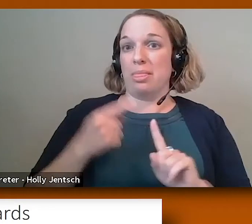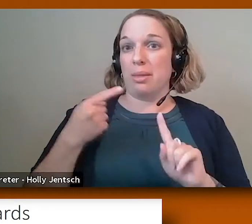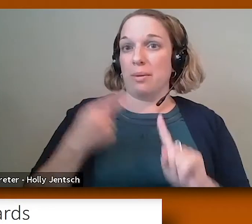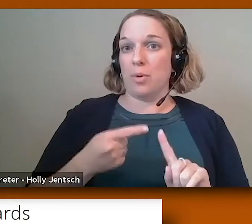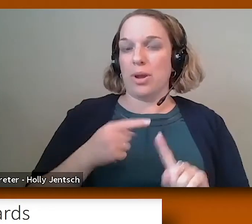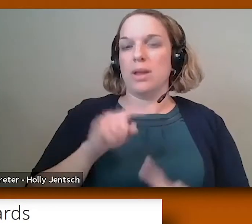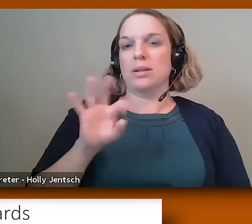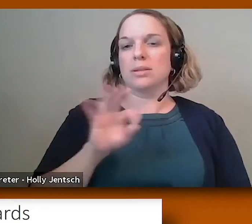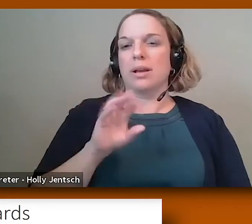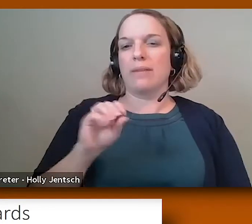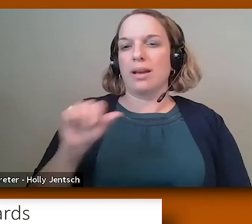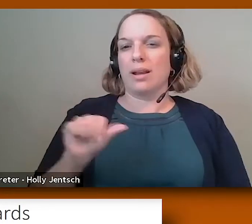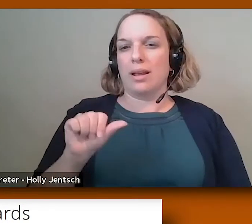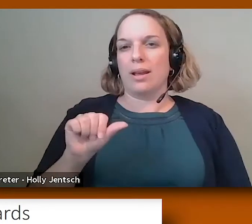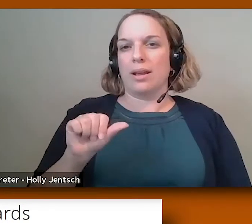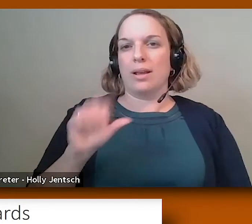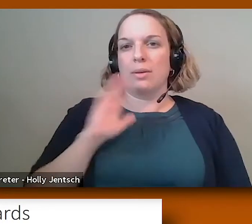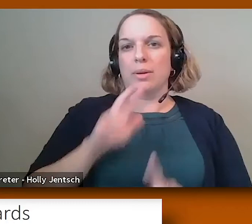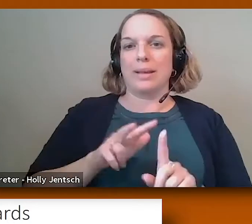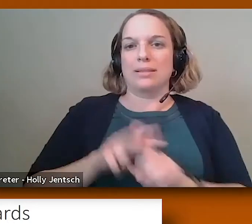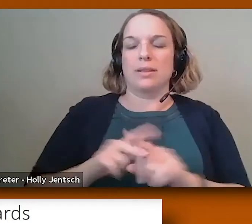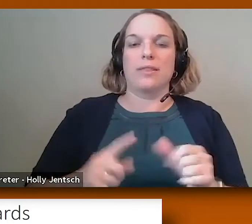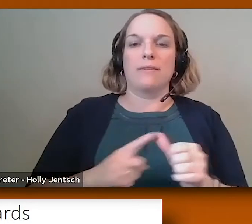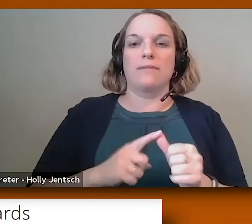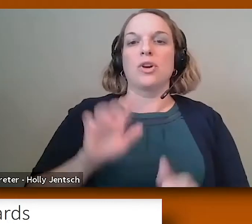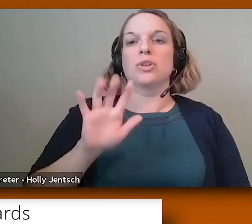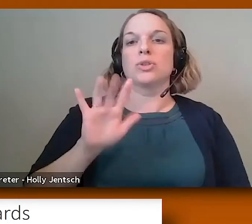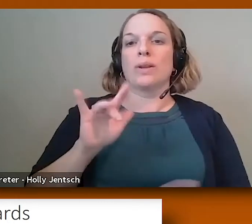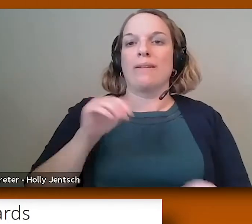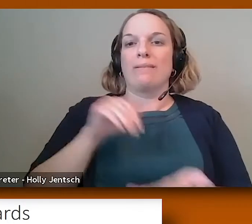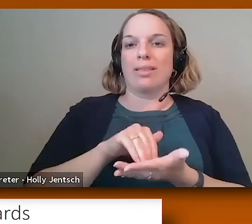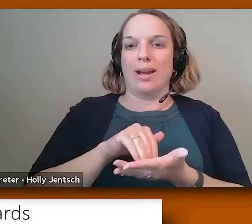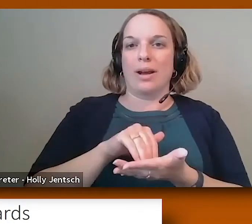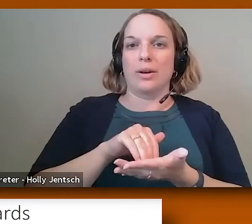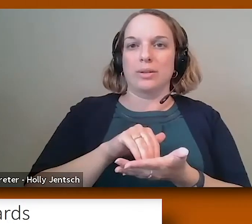on the first $25,000 of the full award...